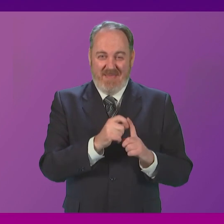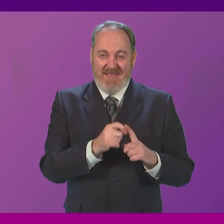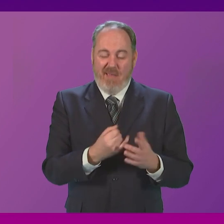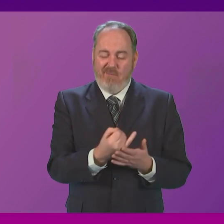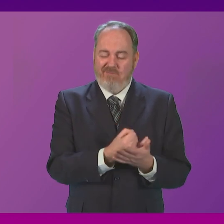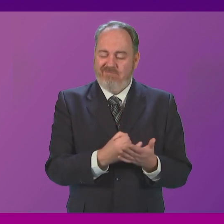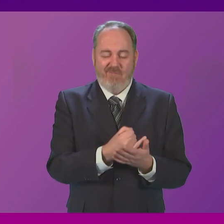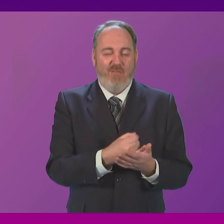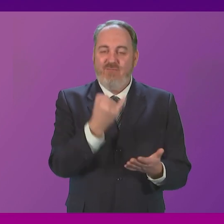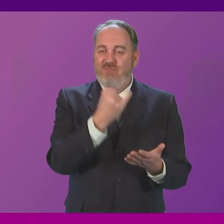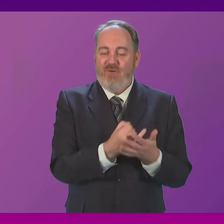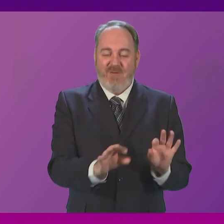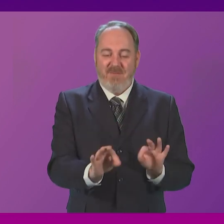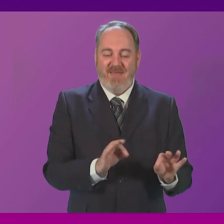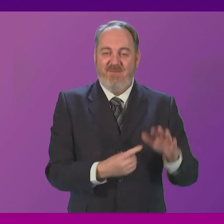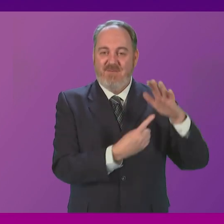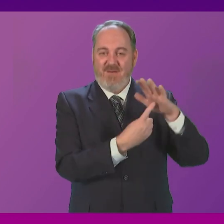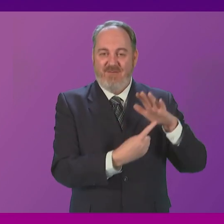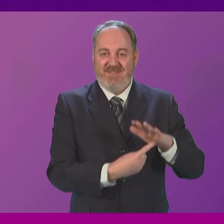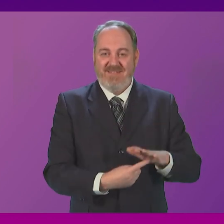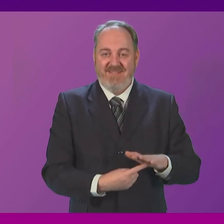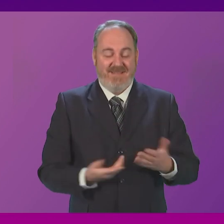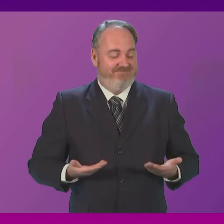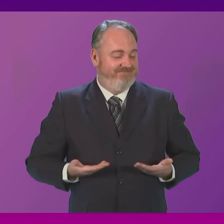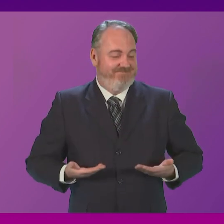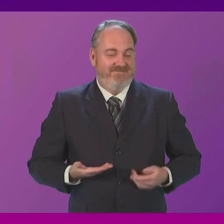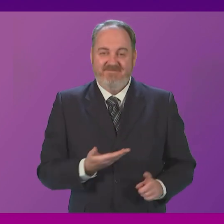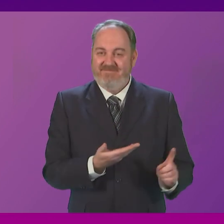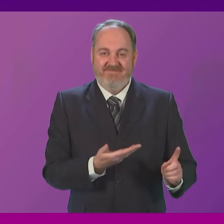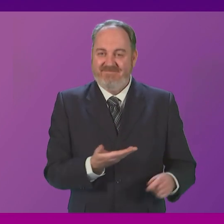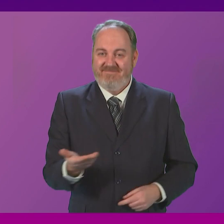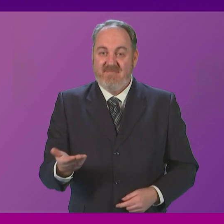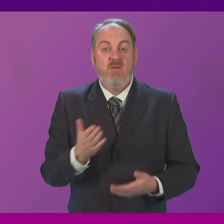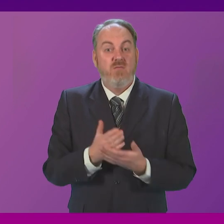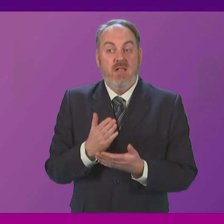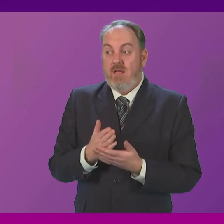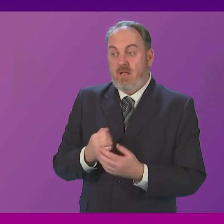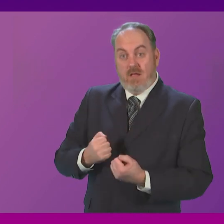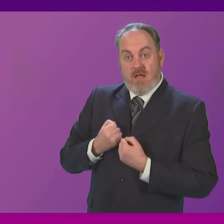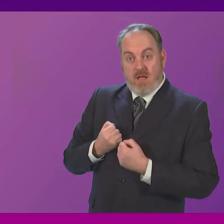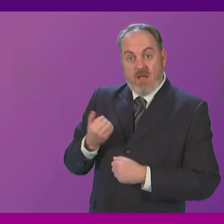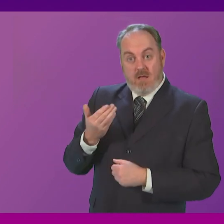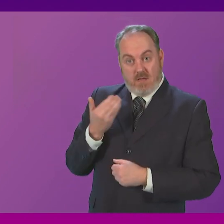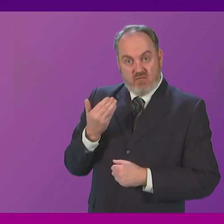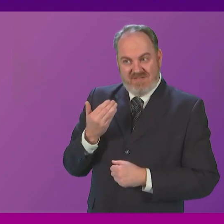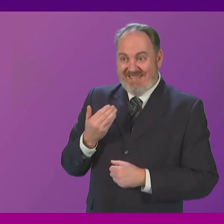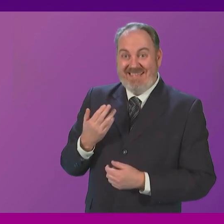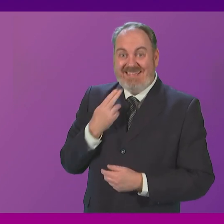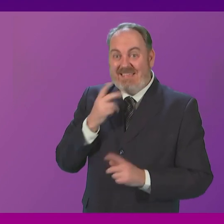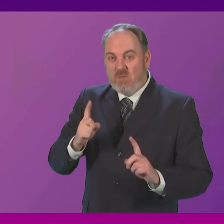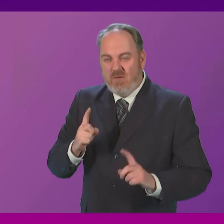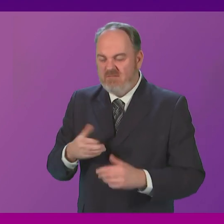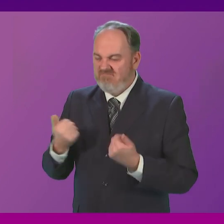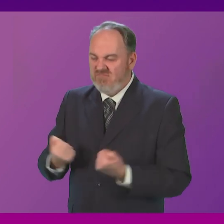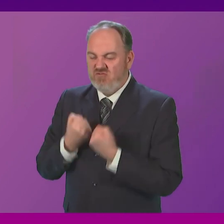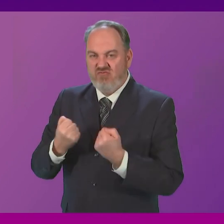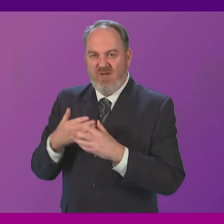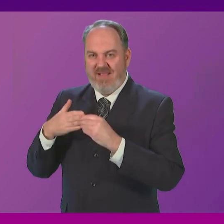At a time when our country needs national leadership, we have yet again been given another